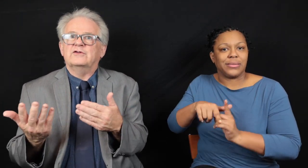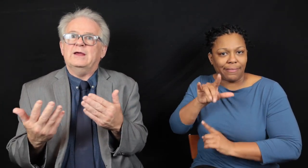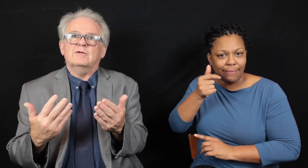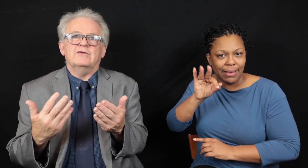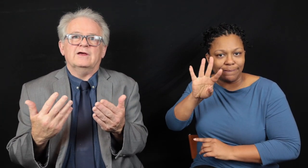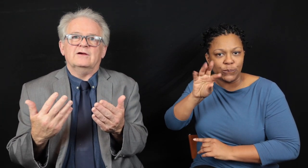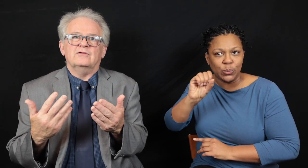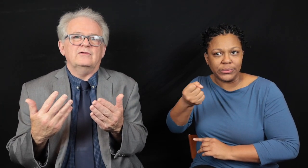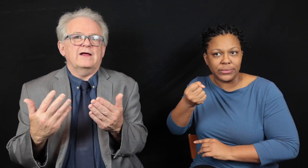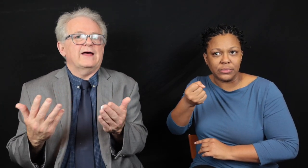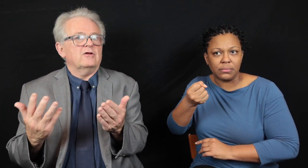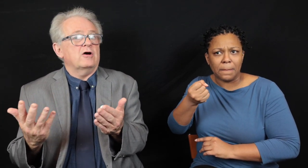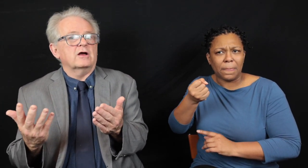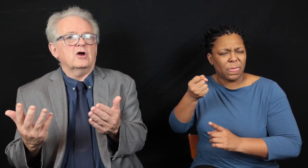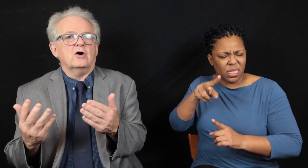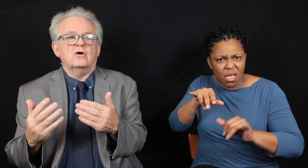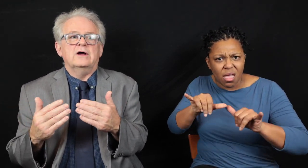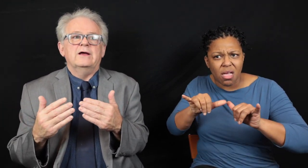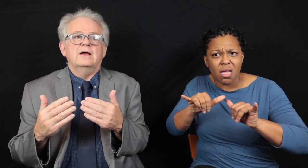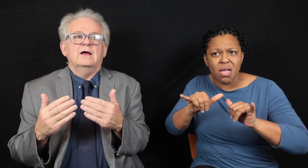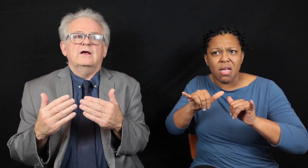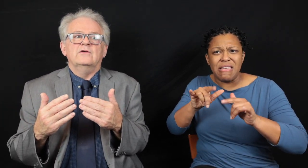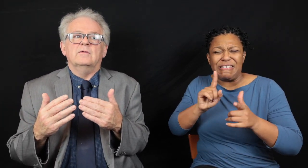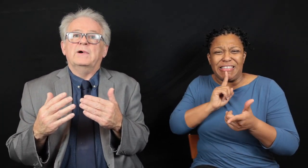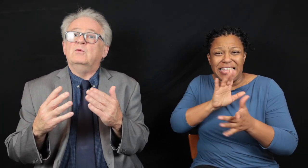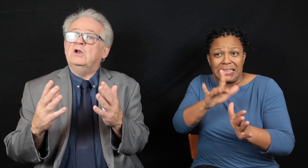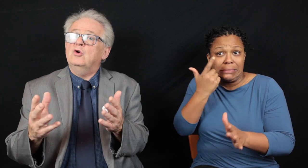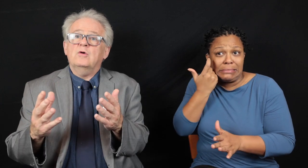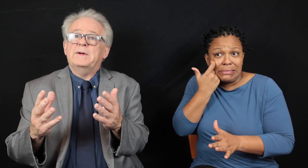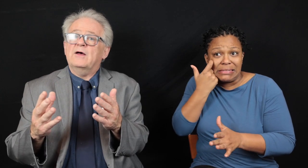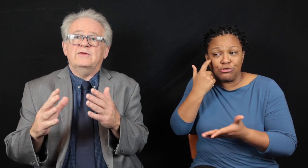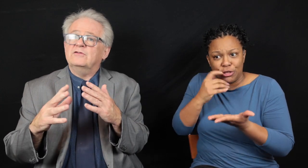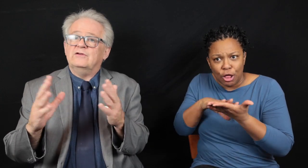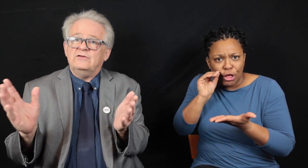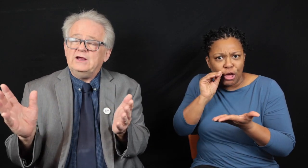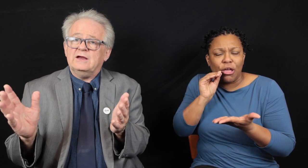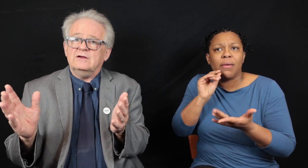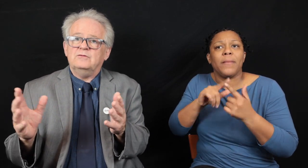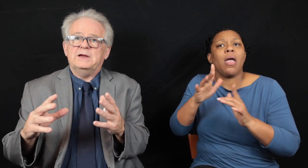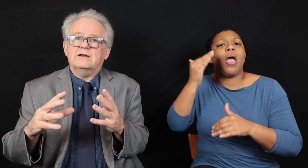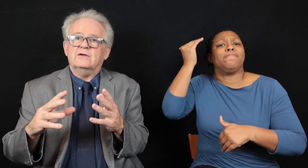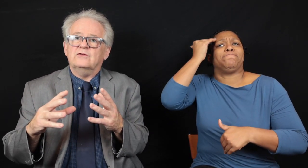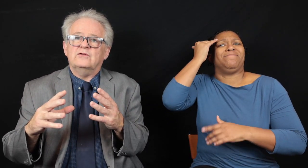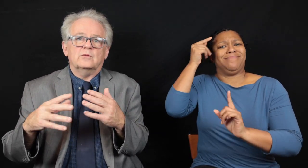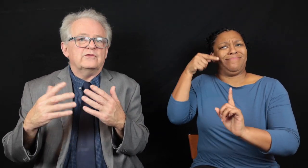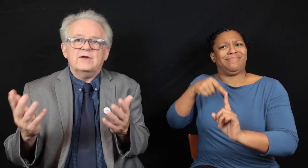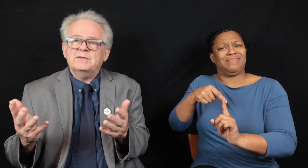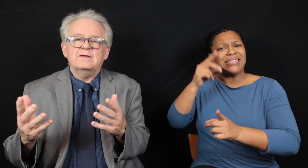scheme of things not that long ago. But we knew about this disease because there was something